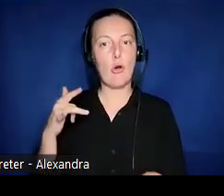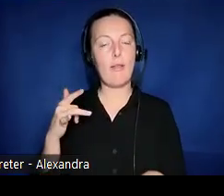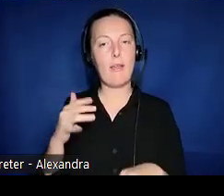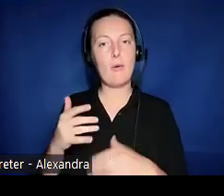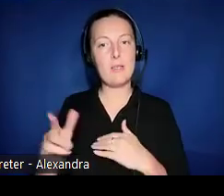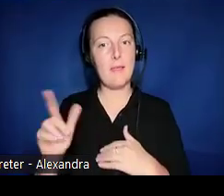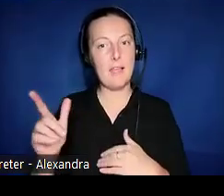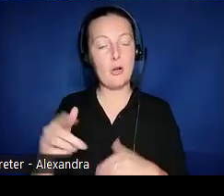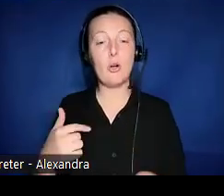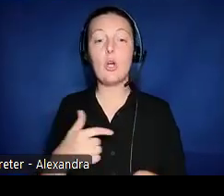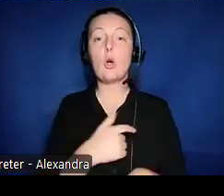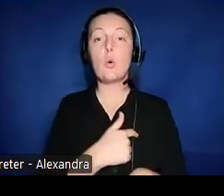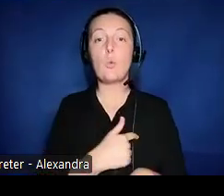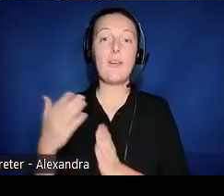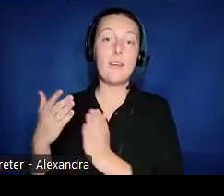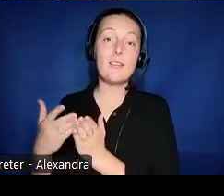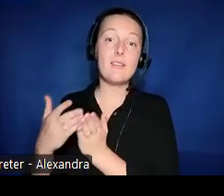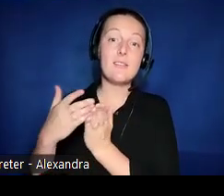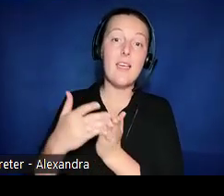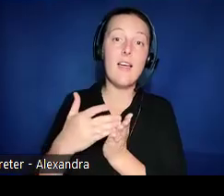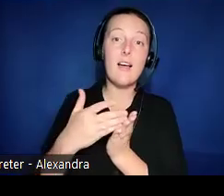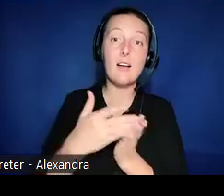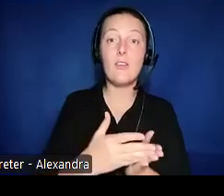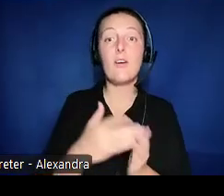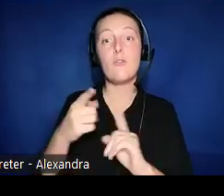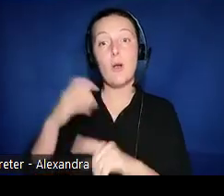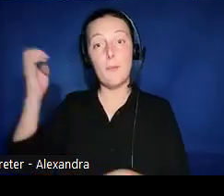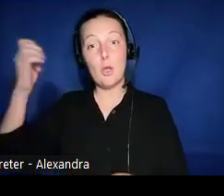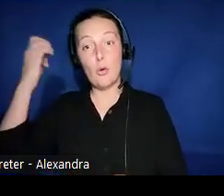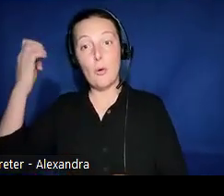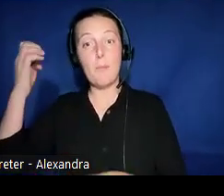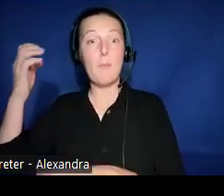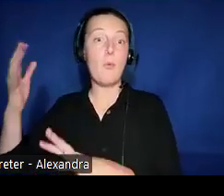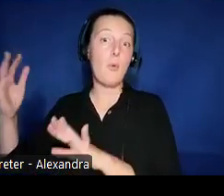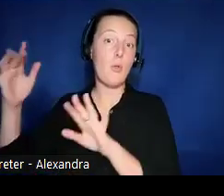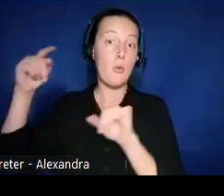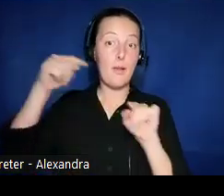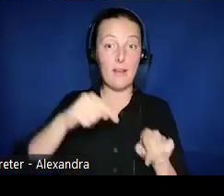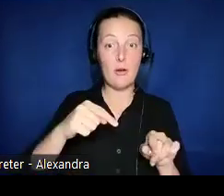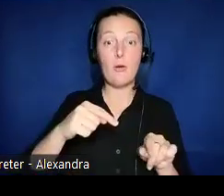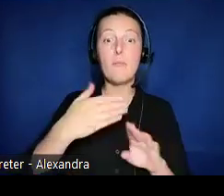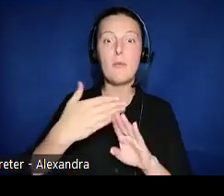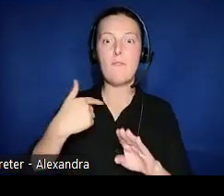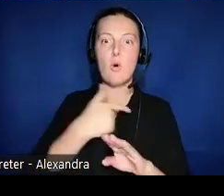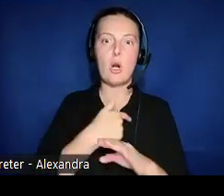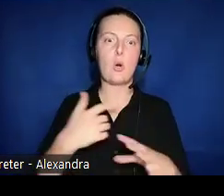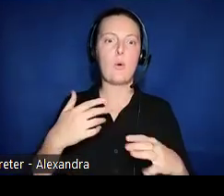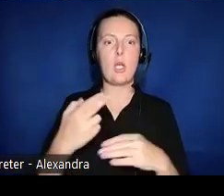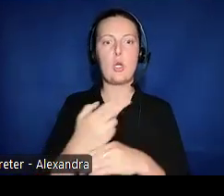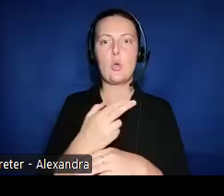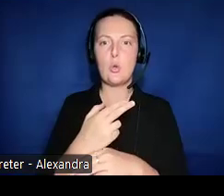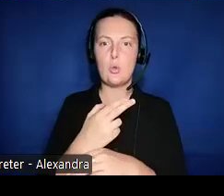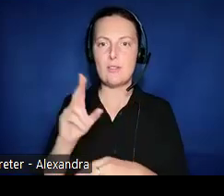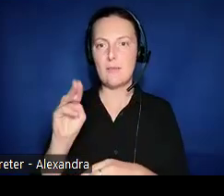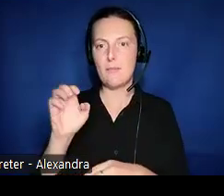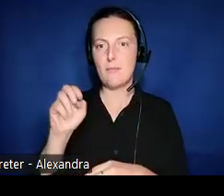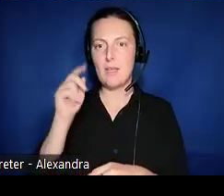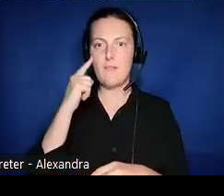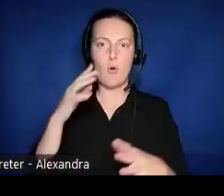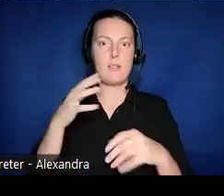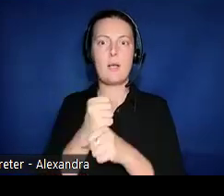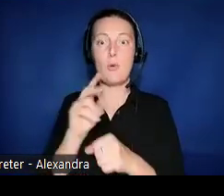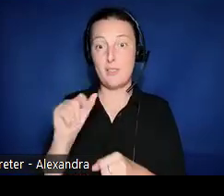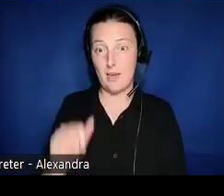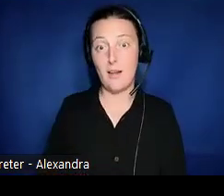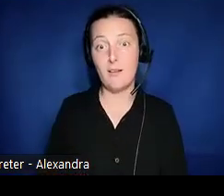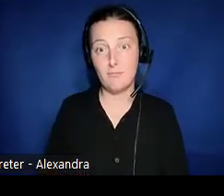across the Atlantic before we used the mean to summarize data. We were that averse to it.